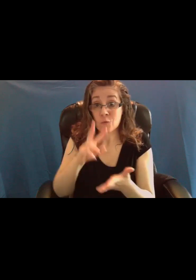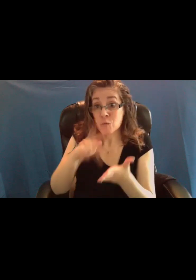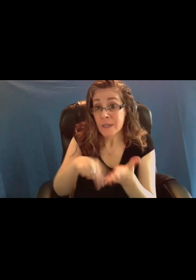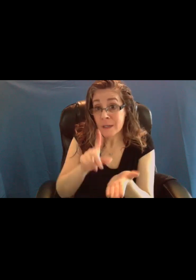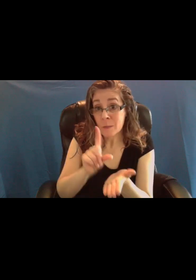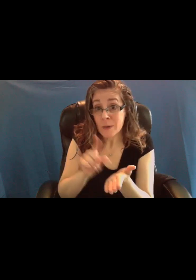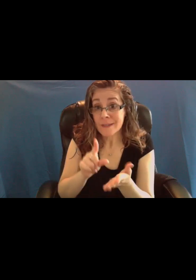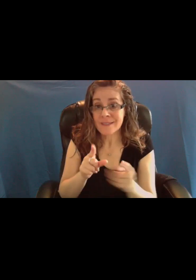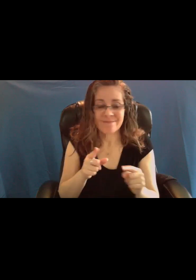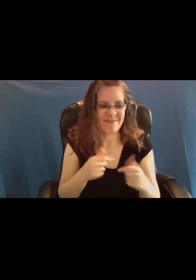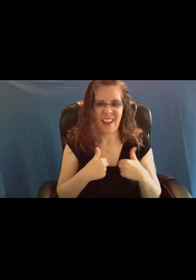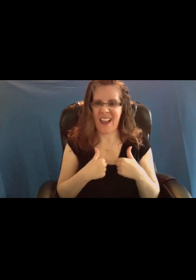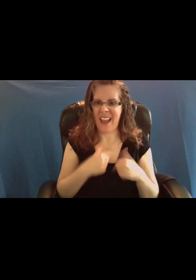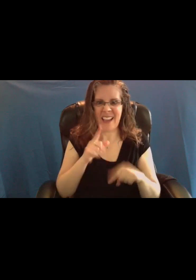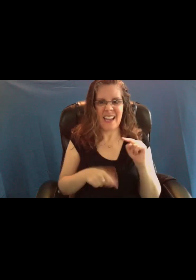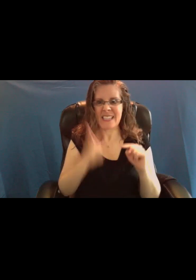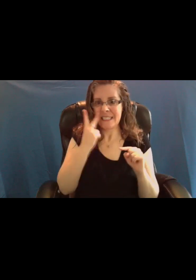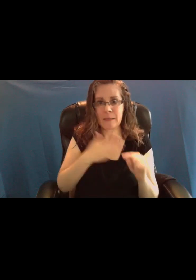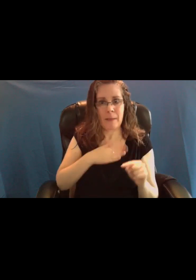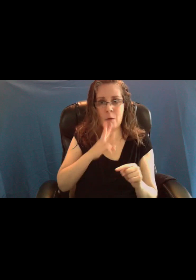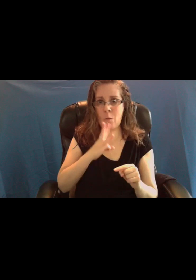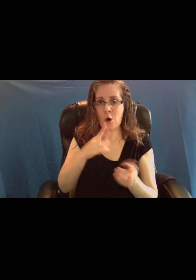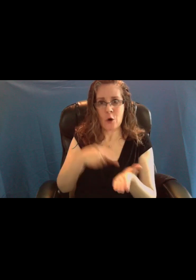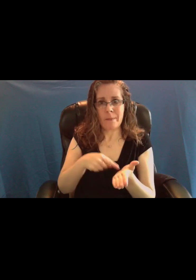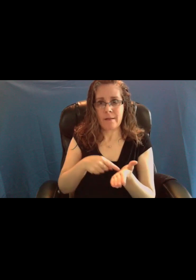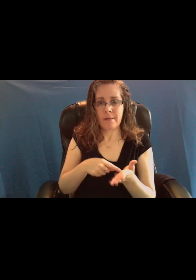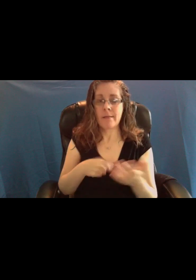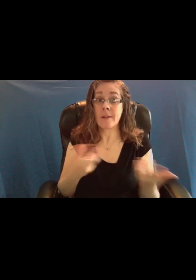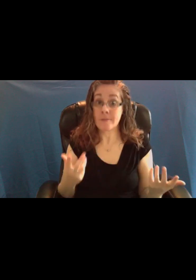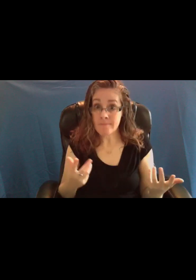I can't access my bill, and the municipality needed to figure out